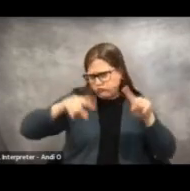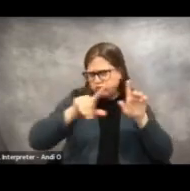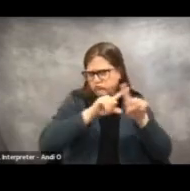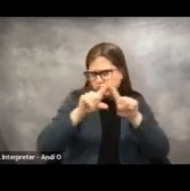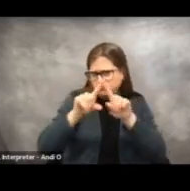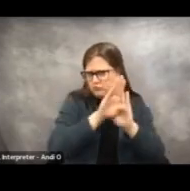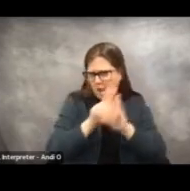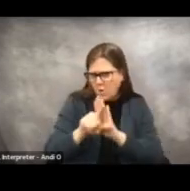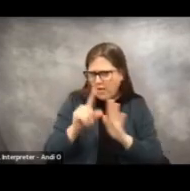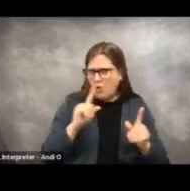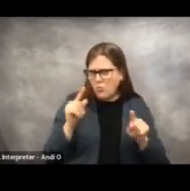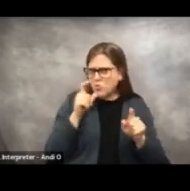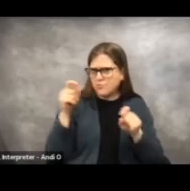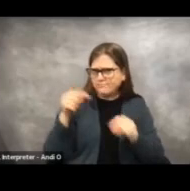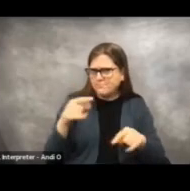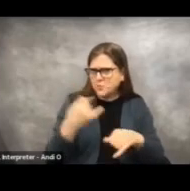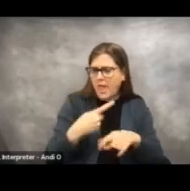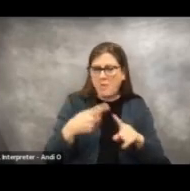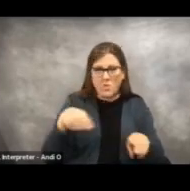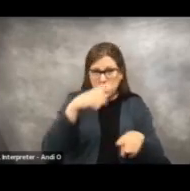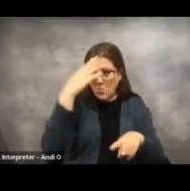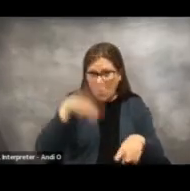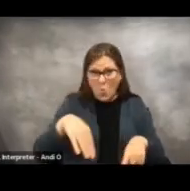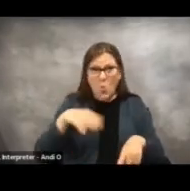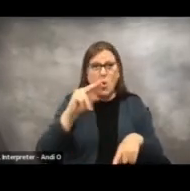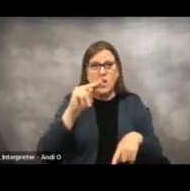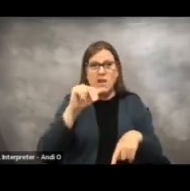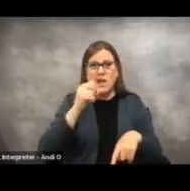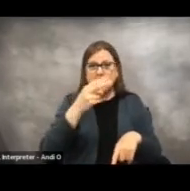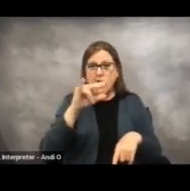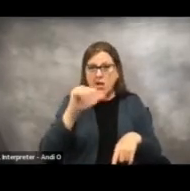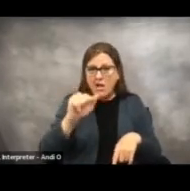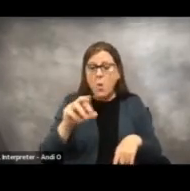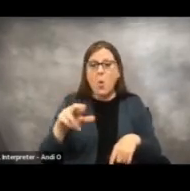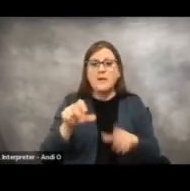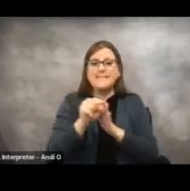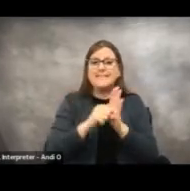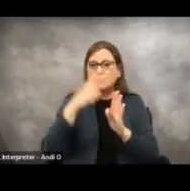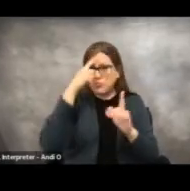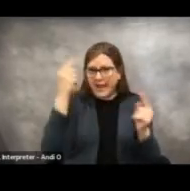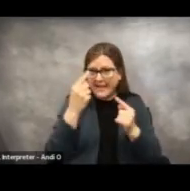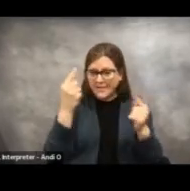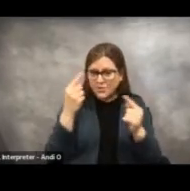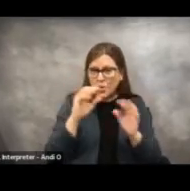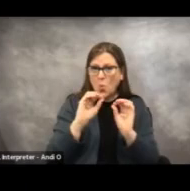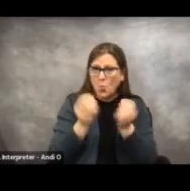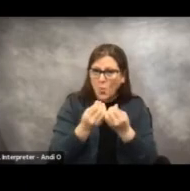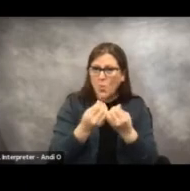on. If you're not familiar with NASHIA or your state brain injury advocacy organizations, alliance or association, I do